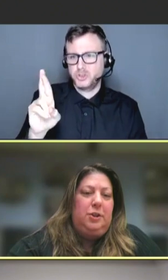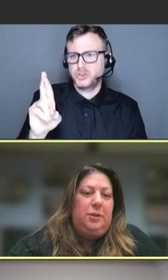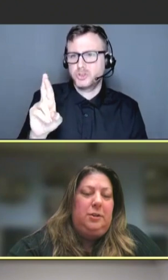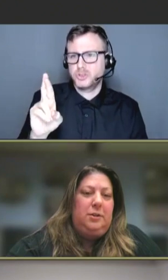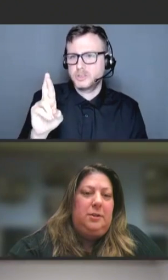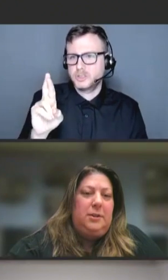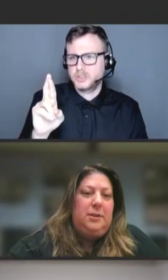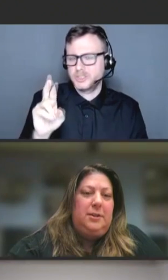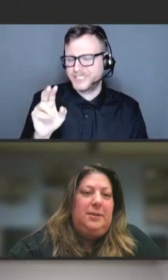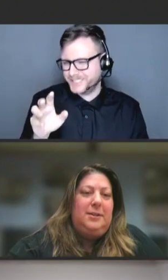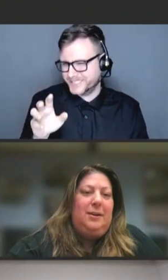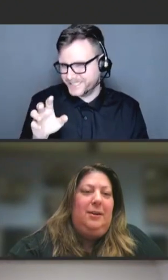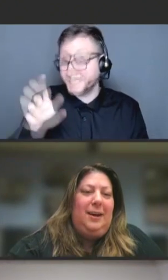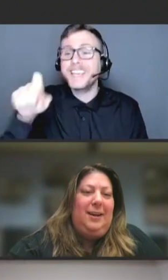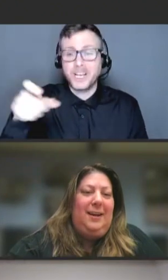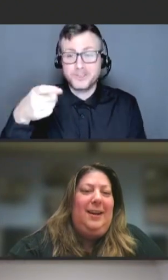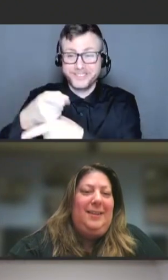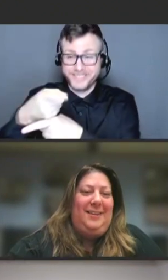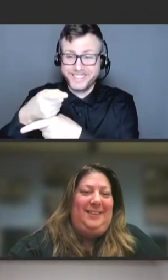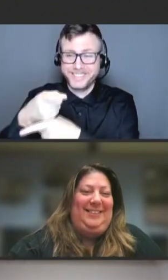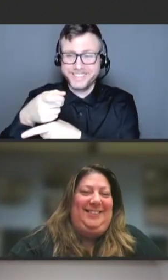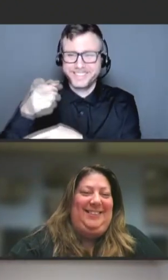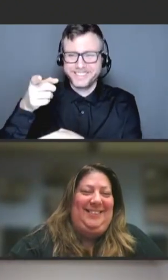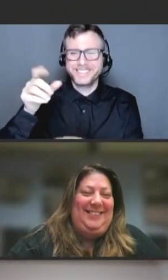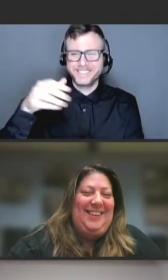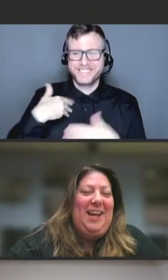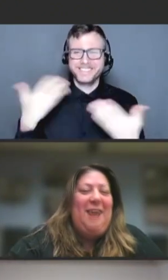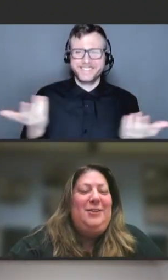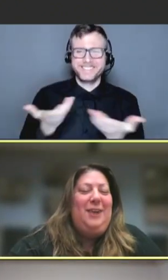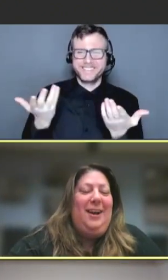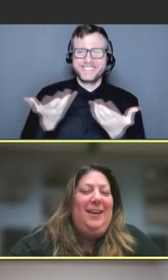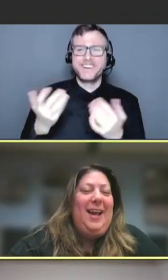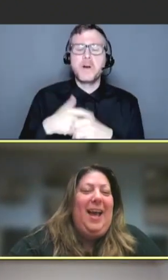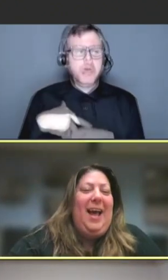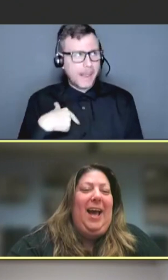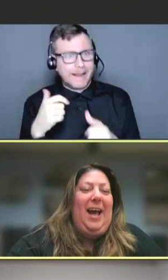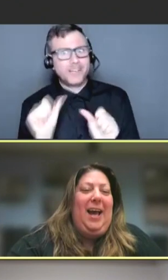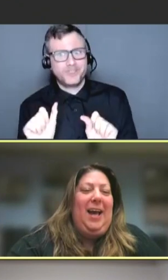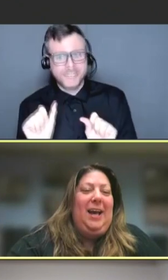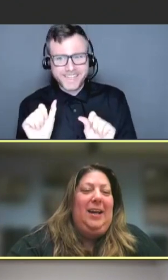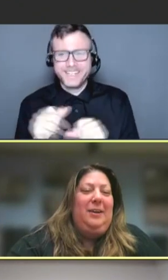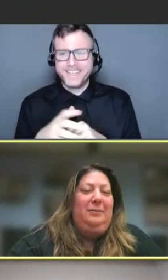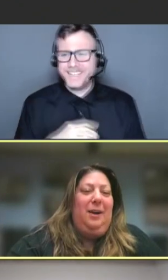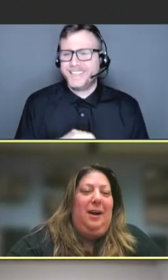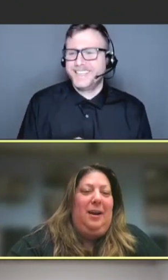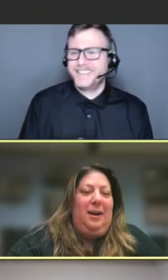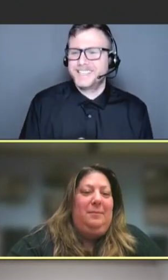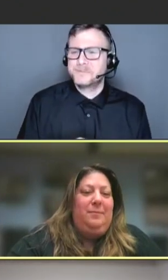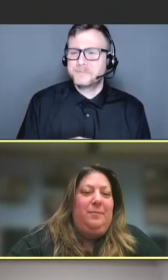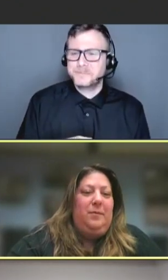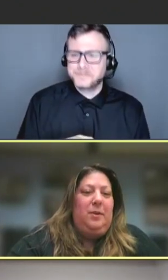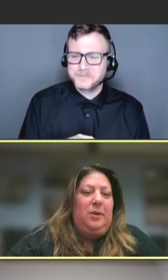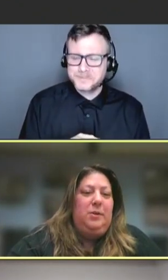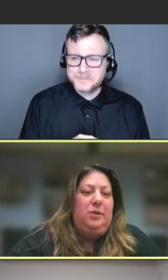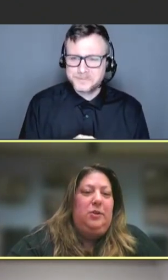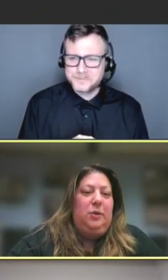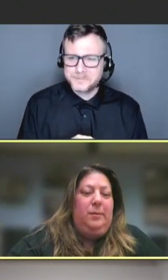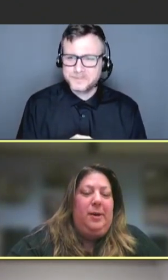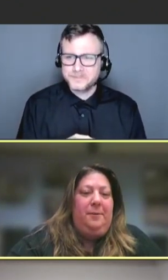David Hencir: Yes, you got it right, there. Believe me, I'm here. Ann Aikin: I tried. Uzo Chukwuma?